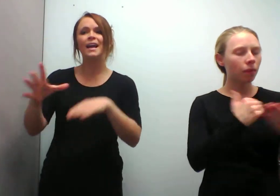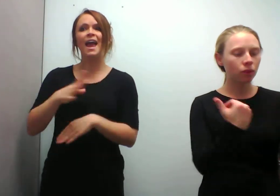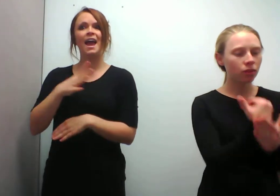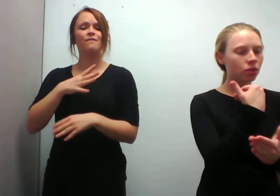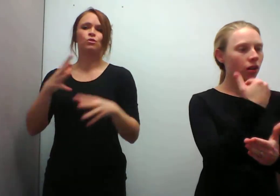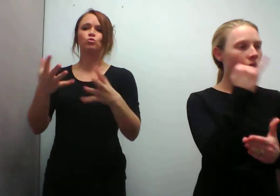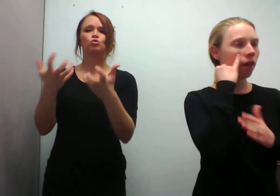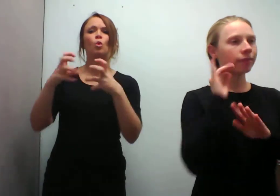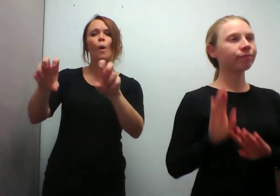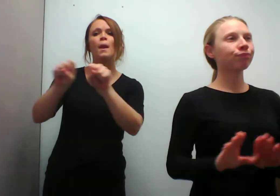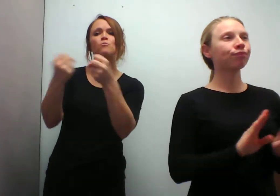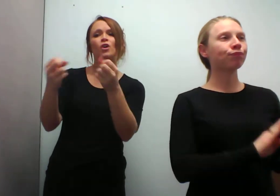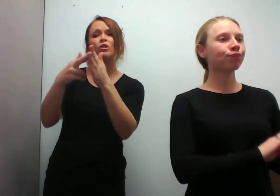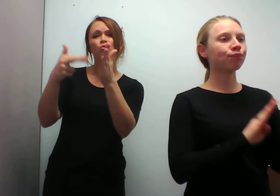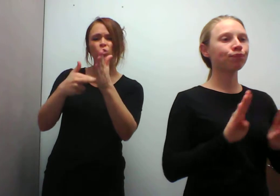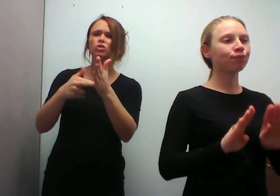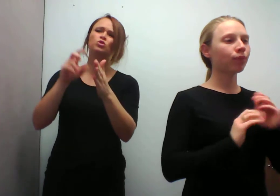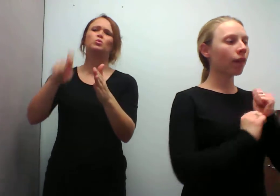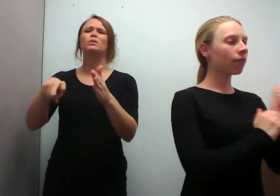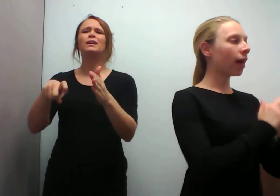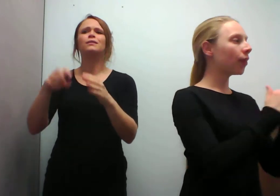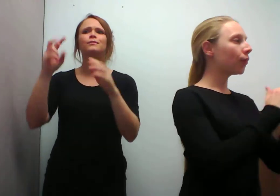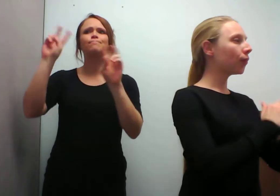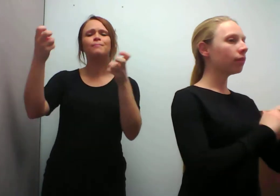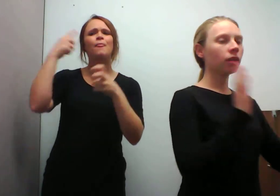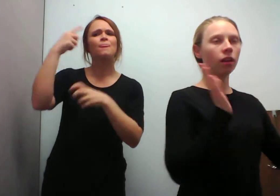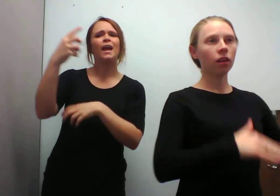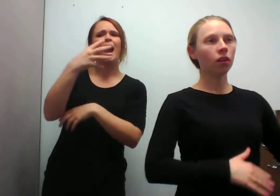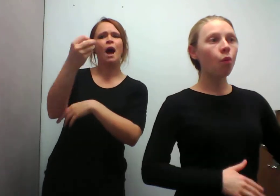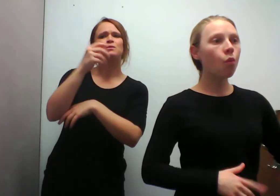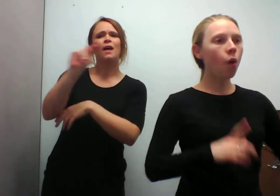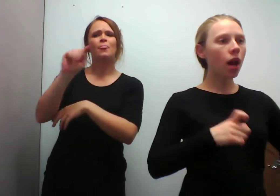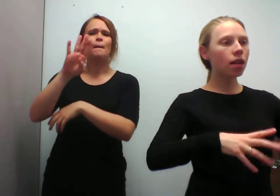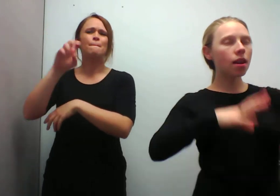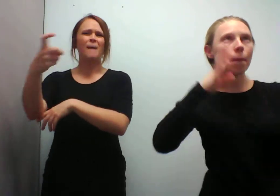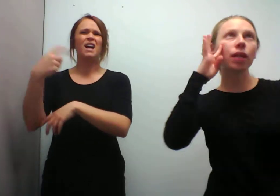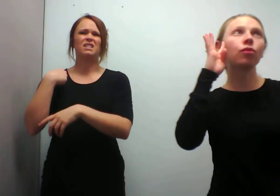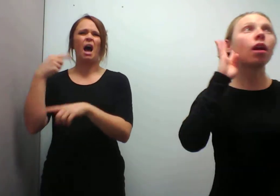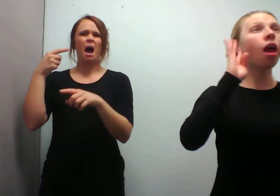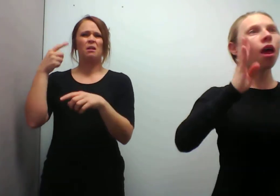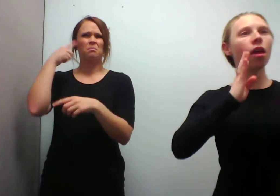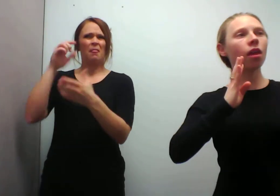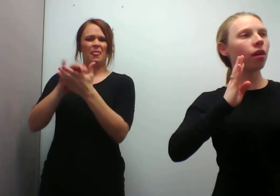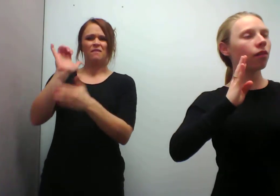you need to think outside the box that's what I believe after all what is the point of being on this earth